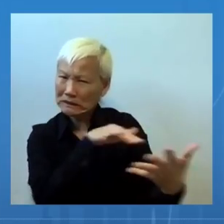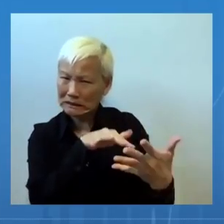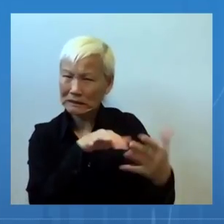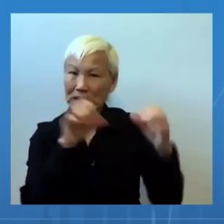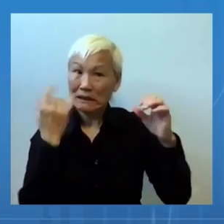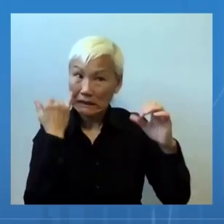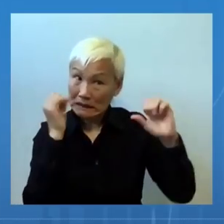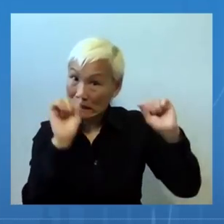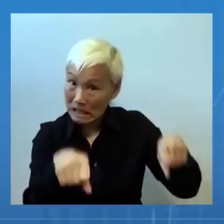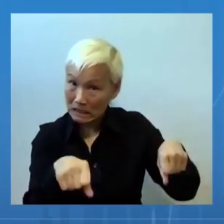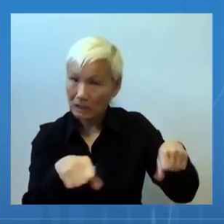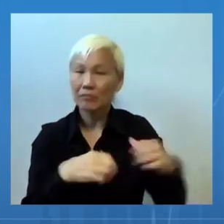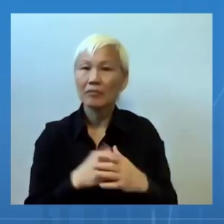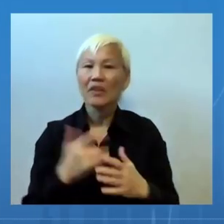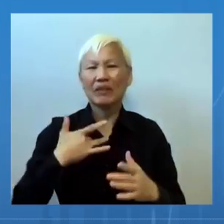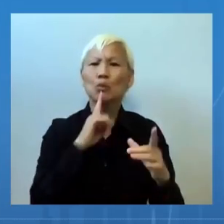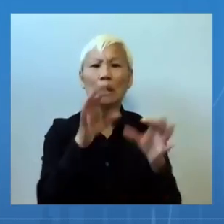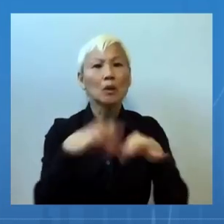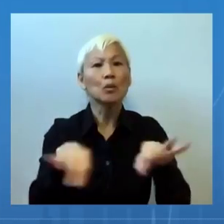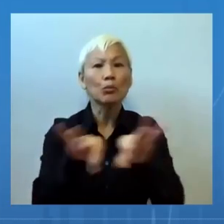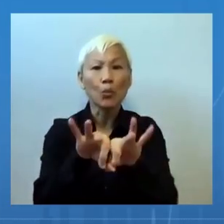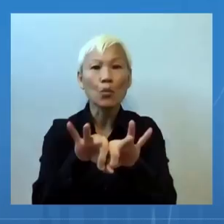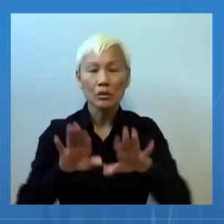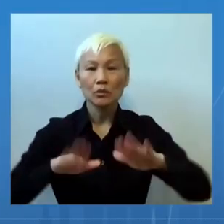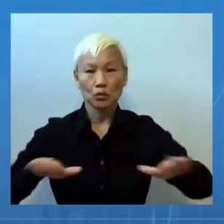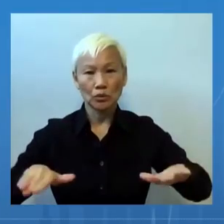to get children vaccinated. Mr. Zients: Next question, please.